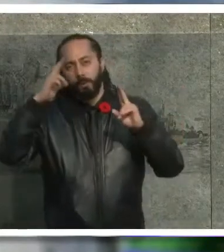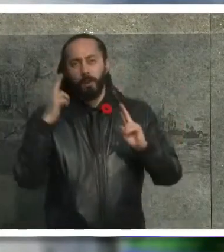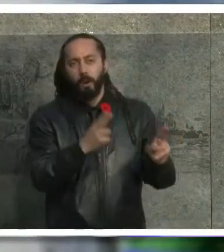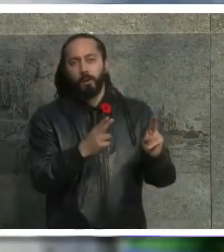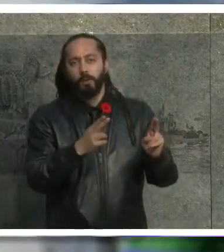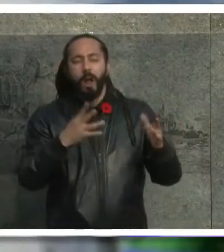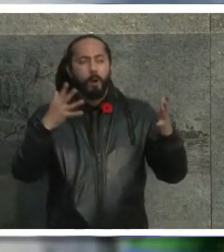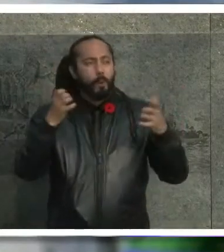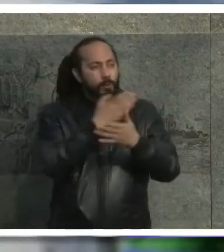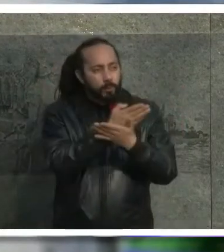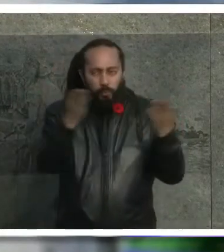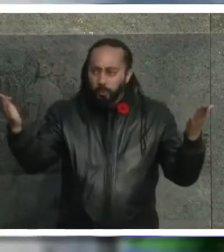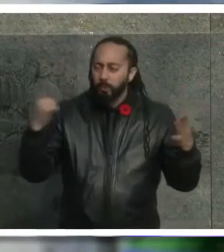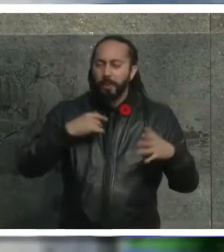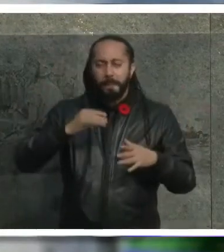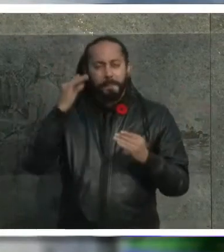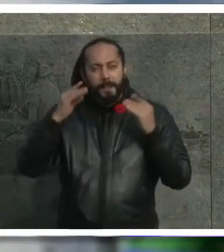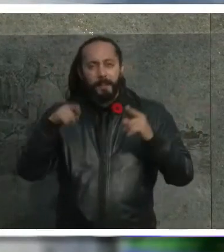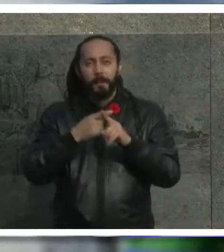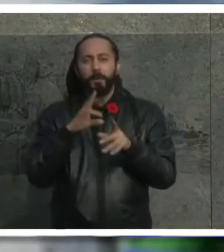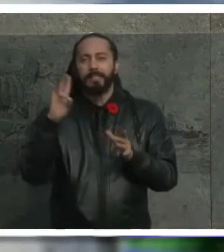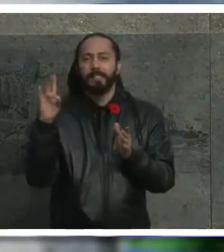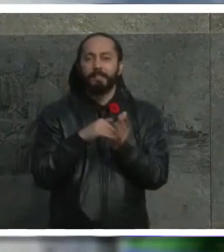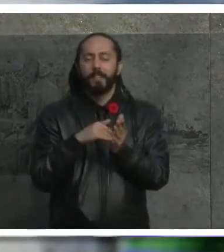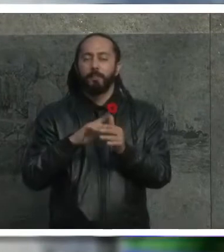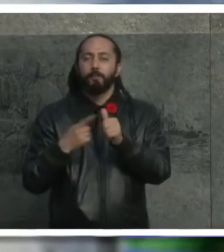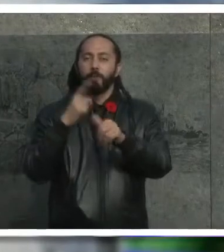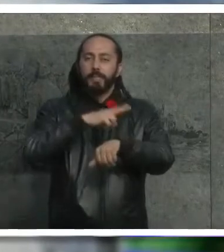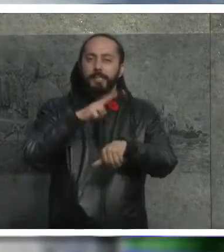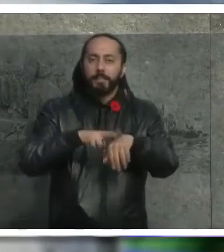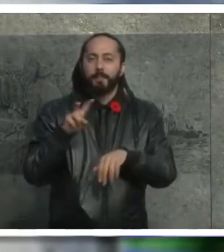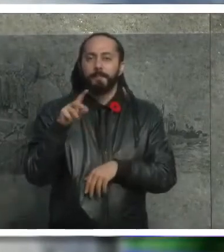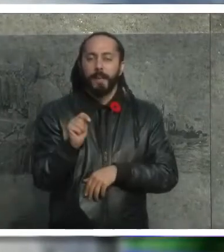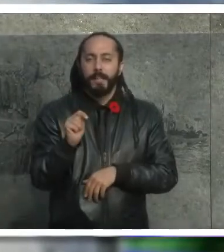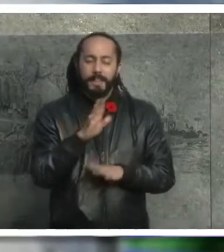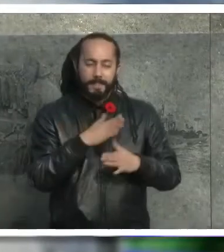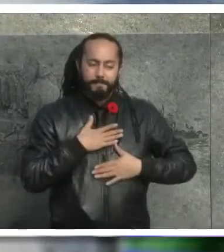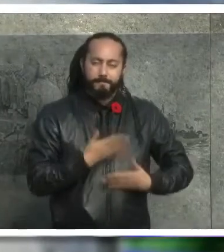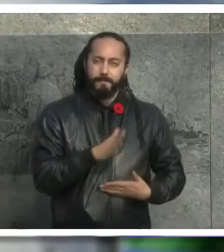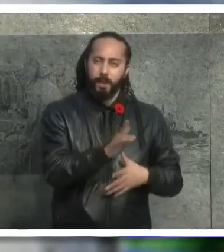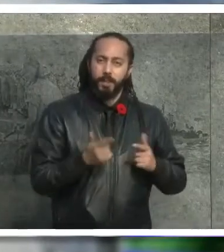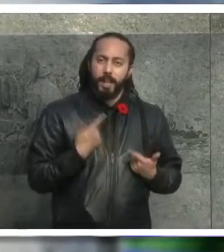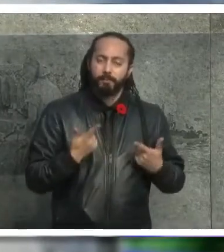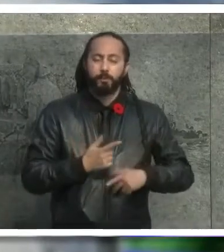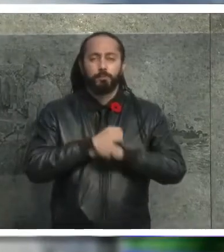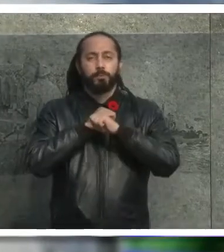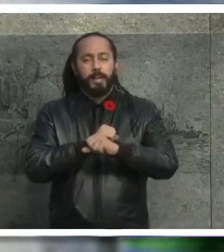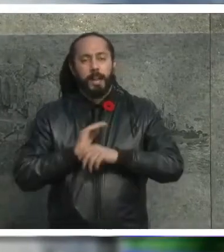during their time of serving. I want all of you to think specifically about the 7000 First Nation veterans